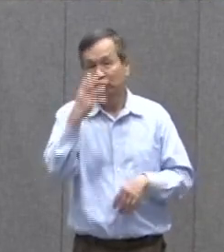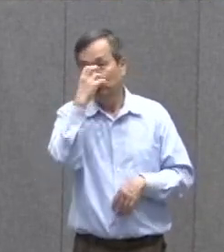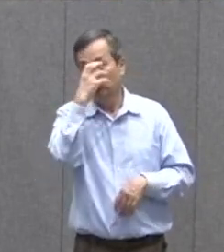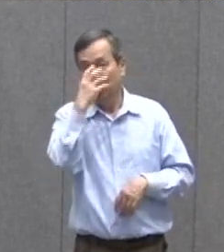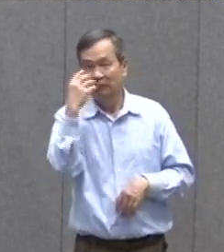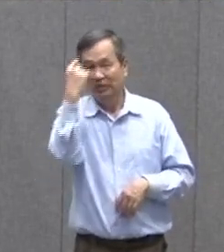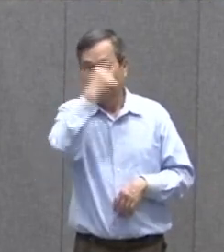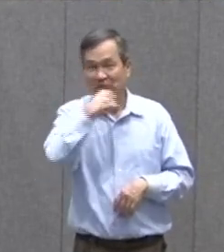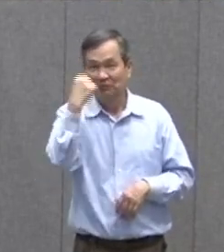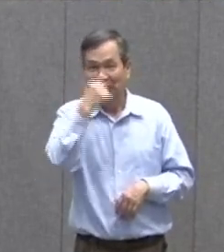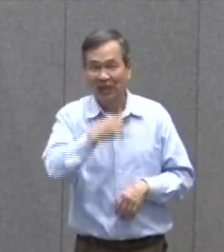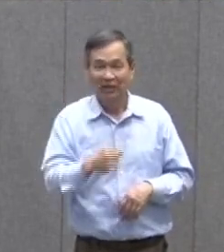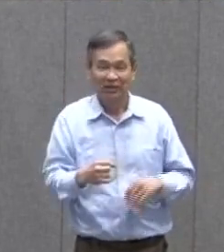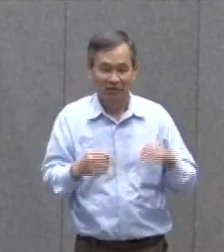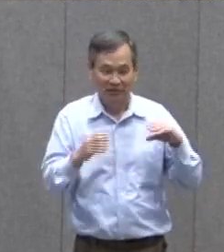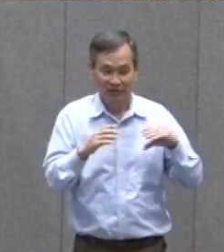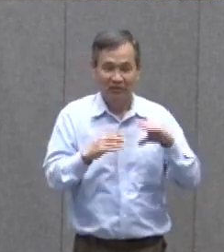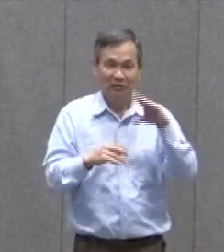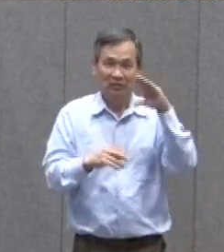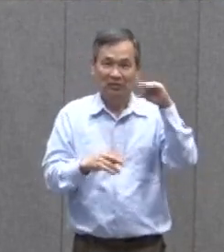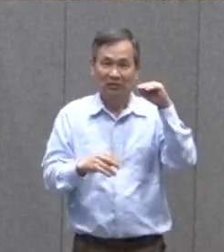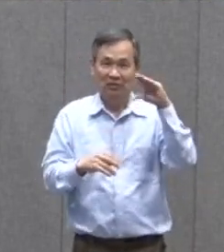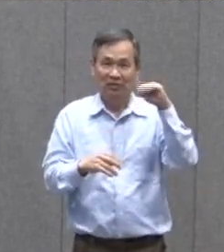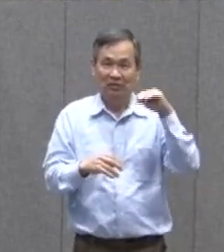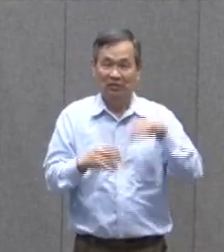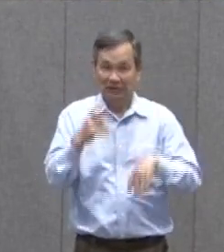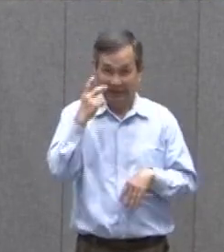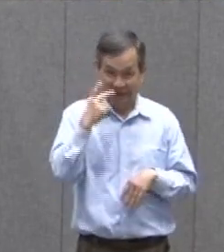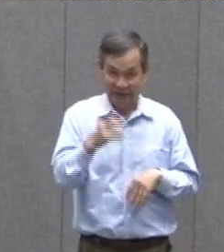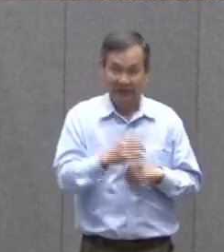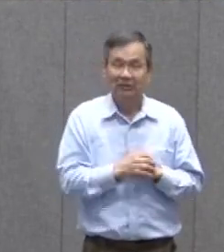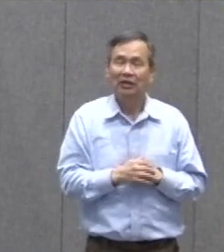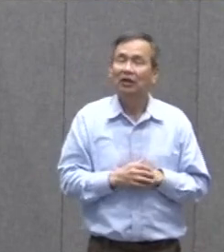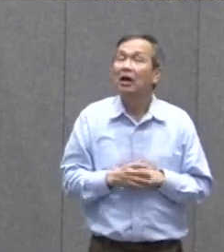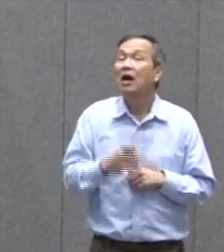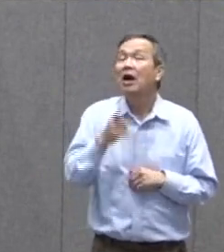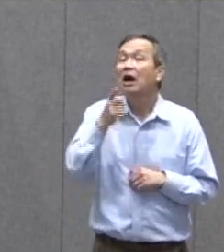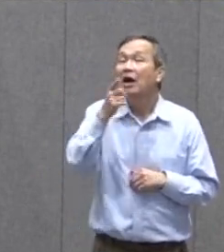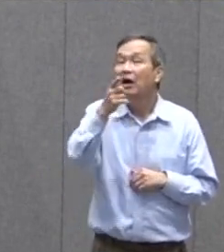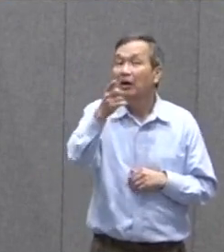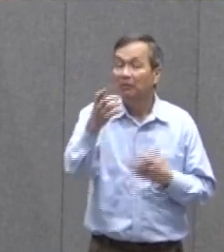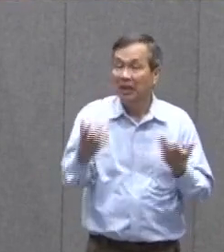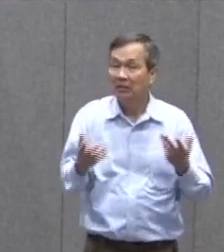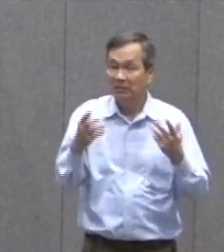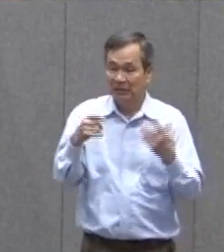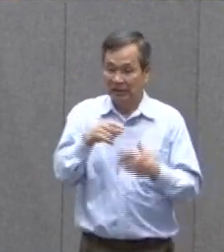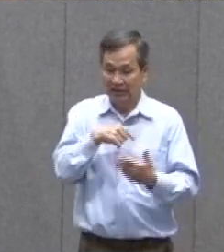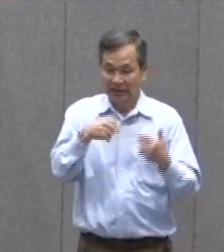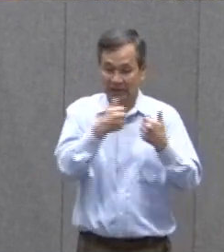So if he's grumpy, he could have a conversation. Perhaps teaching some of these games and things